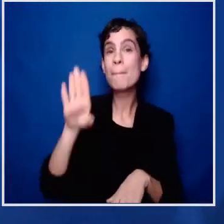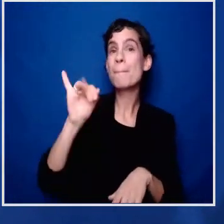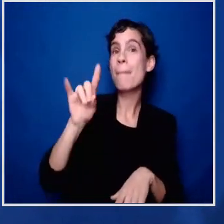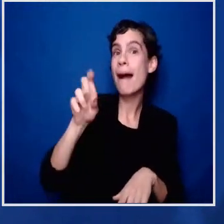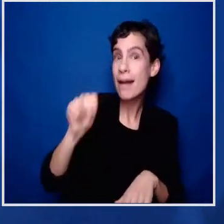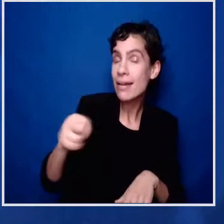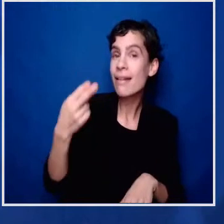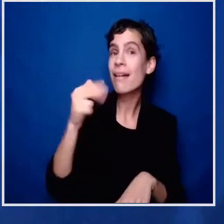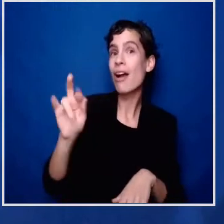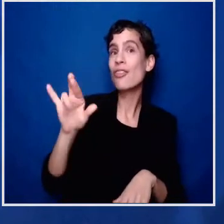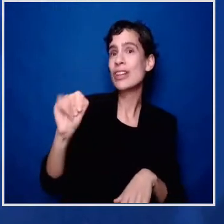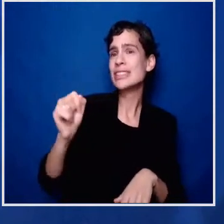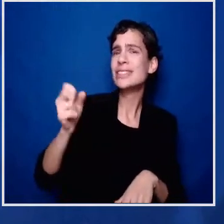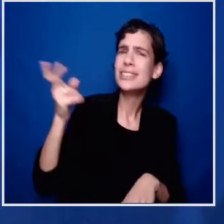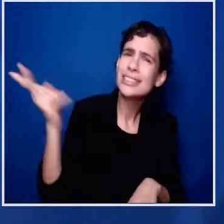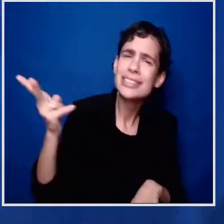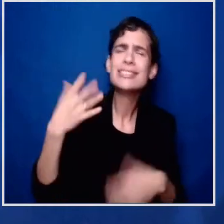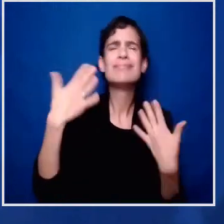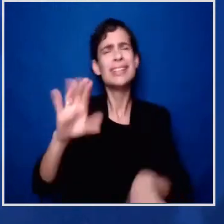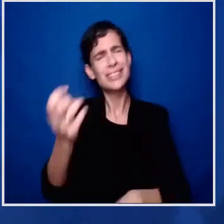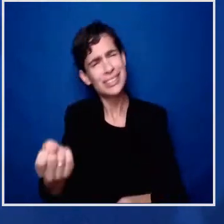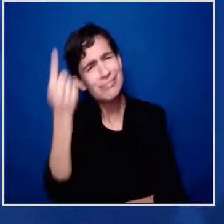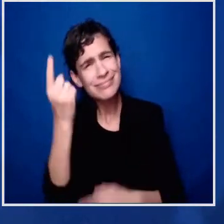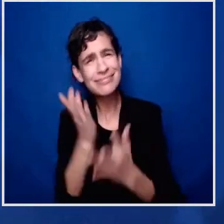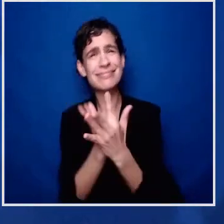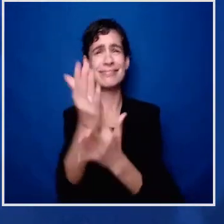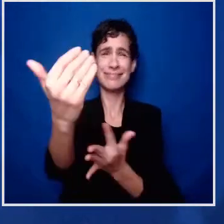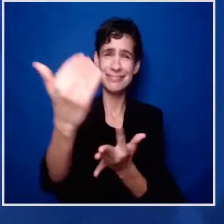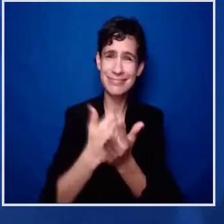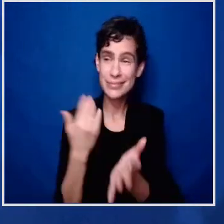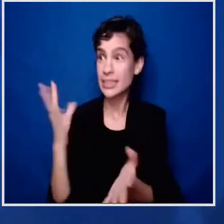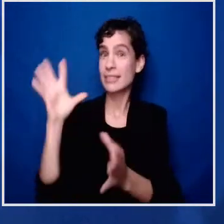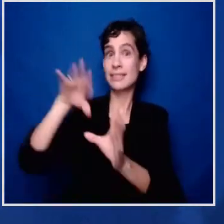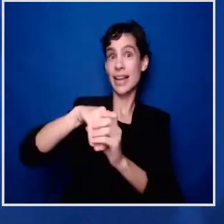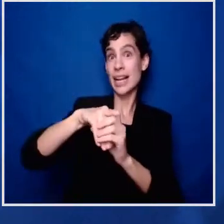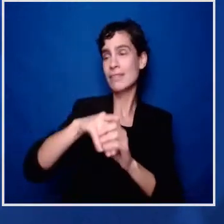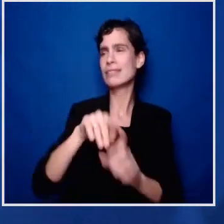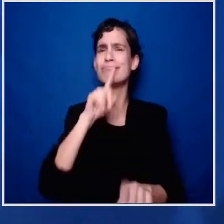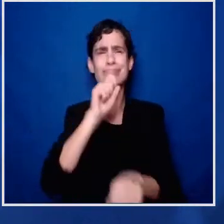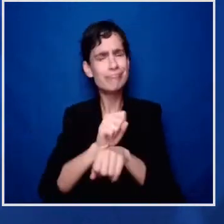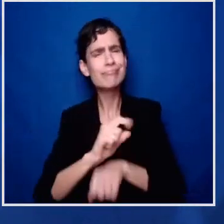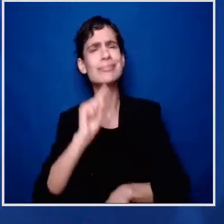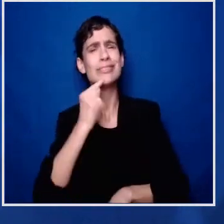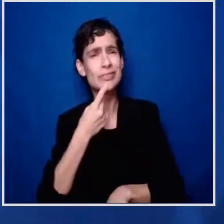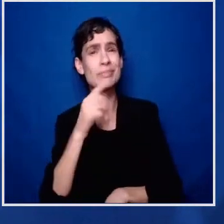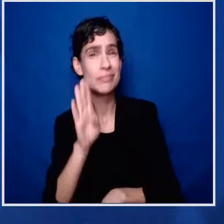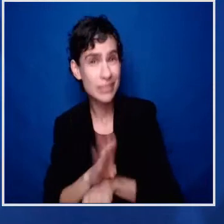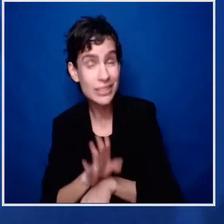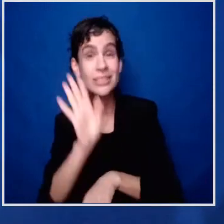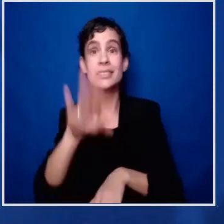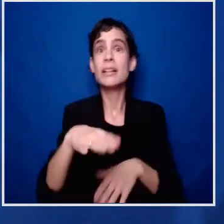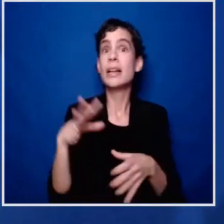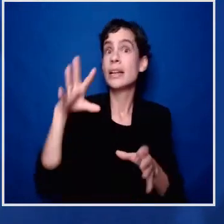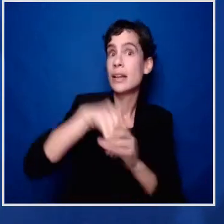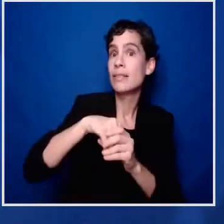OUR NEW PRESIDENT, JOE BIDEN, AND OUR VICE PRESIDENT, KAMALA HARRIS, ARE TAKING THIS DAY HERE SERIOUSLY AND CALLING ON EVERYONE IN THE COUNTRY TO RESPOND TO THE NEEDS OF PEOPLE